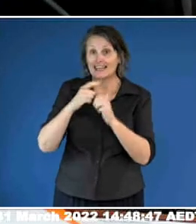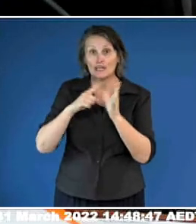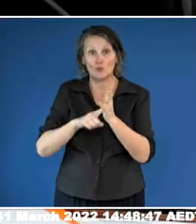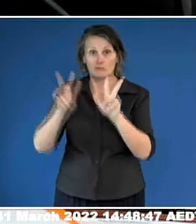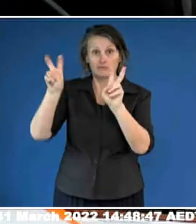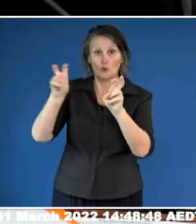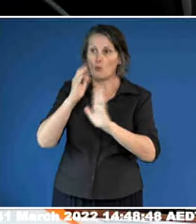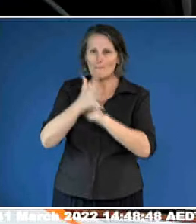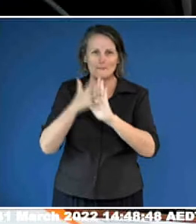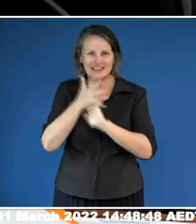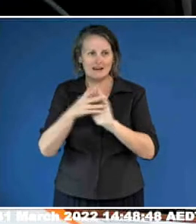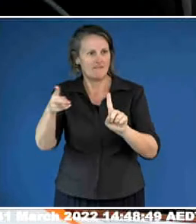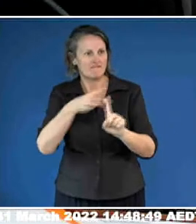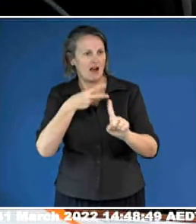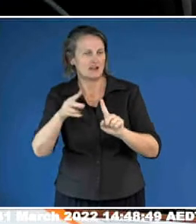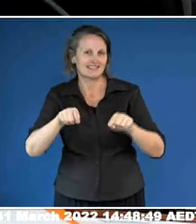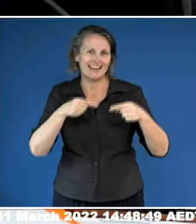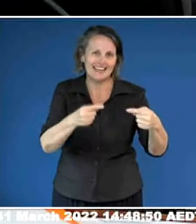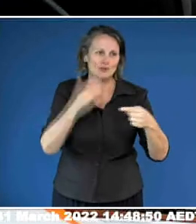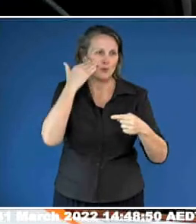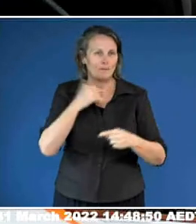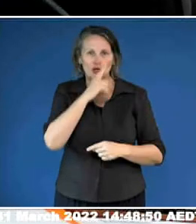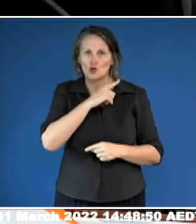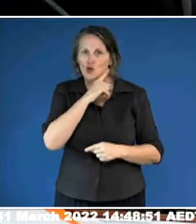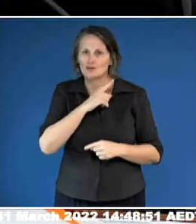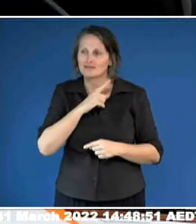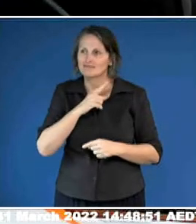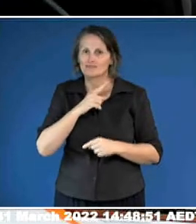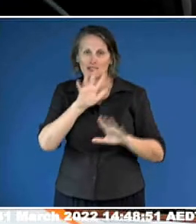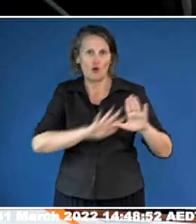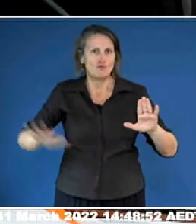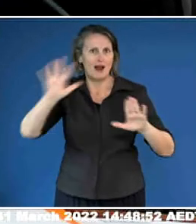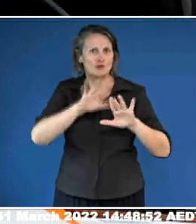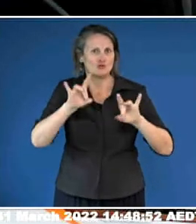girls in state and territory legislation, and that then led to a varying degree of